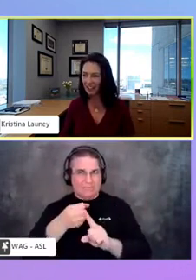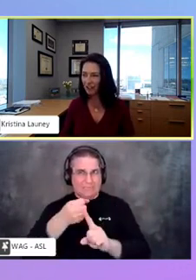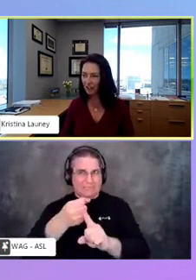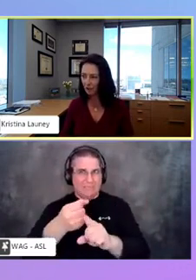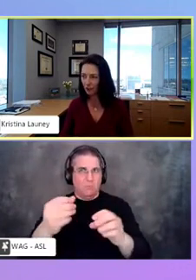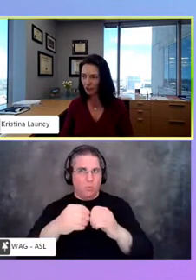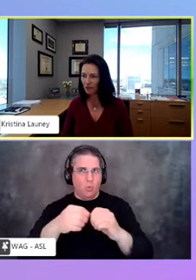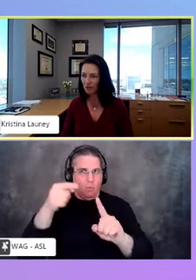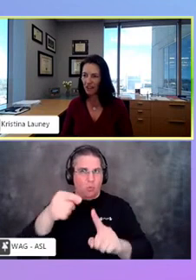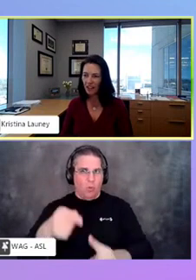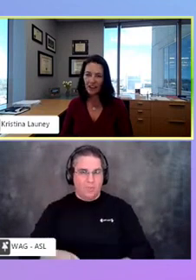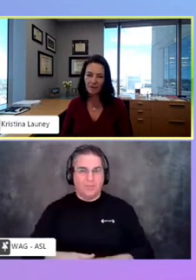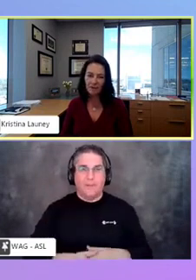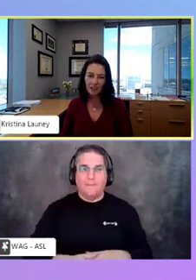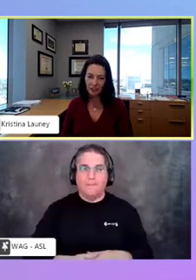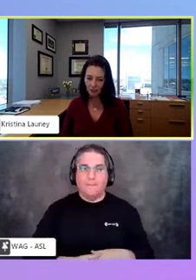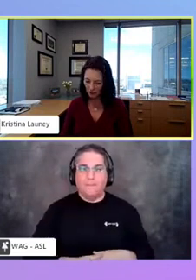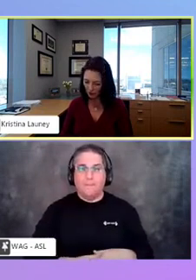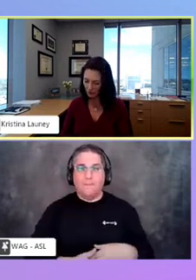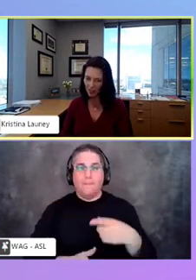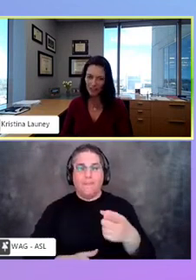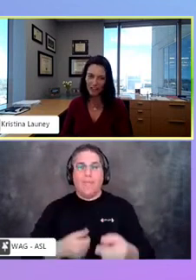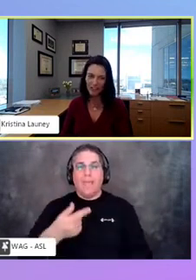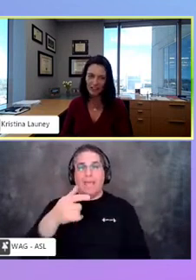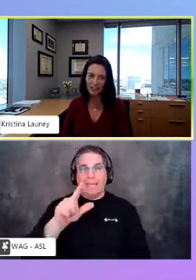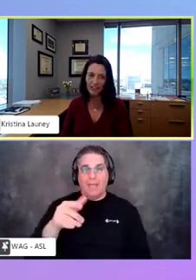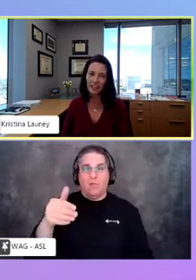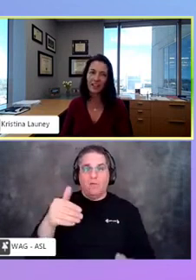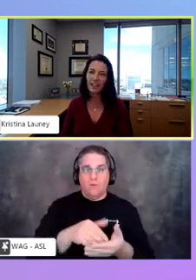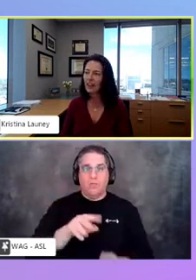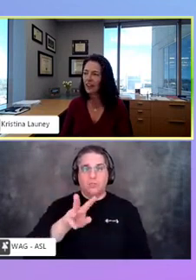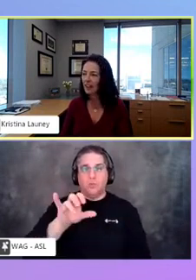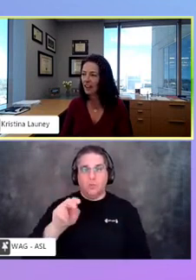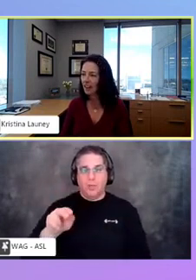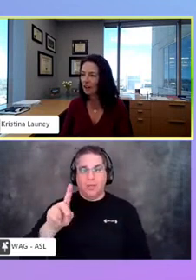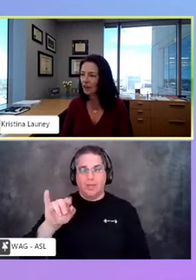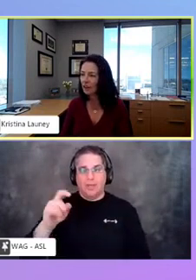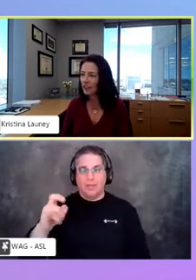and I'm hoping he's gonna let me borrow a couple more minutes due to my technical difficulties PM I'm going to